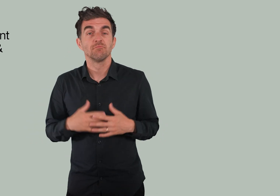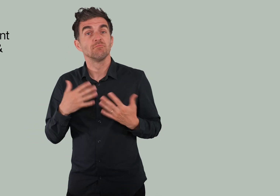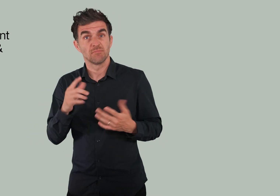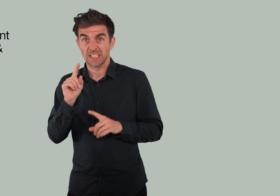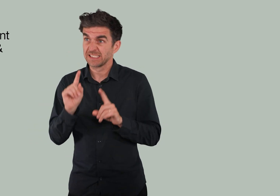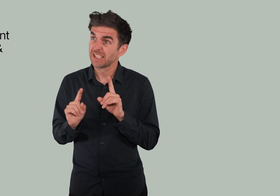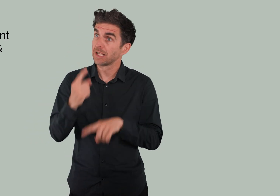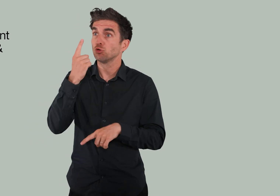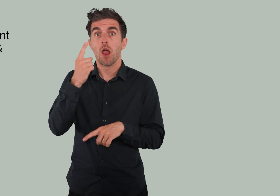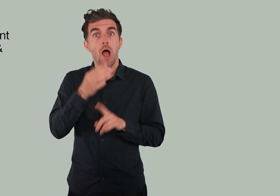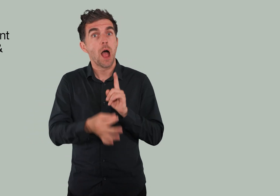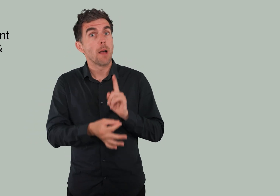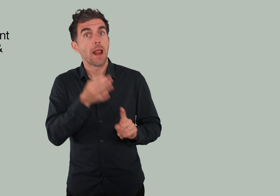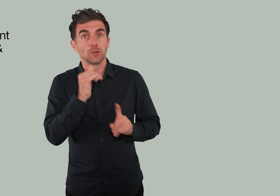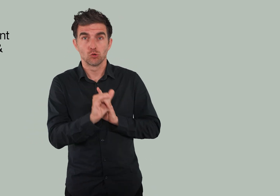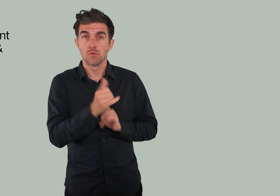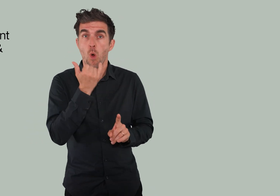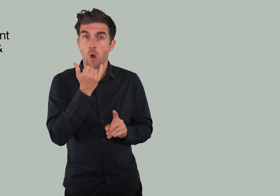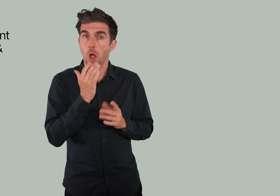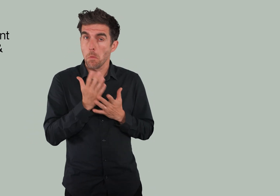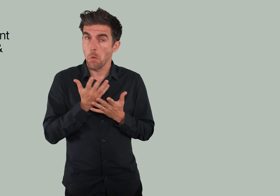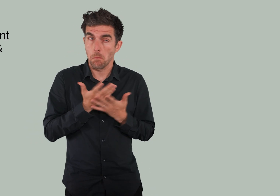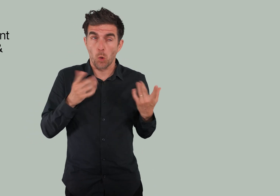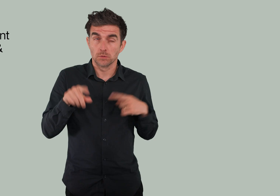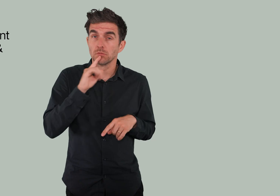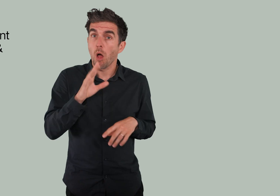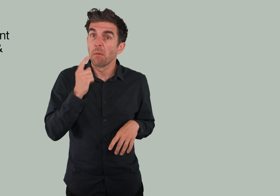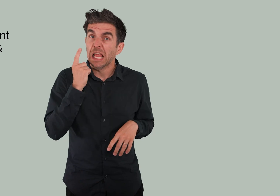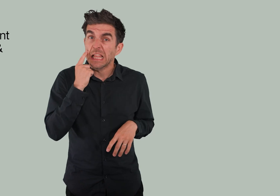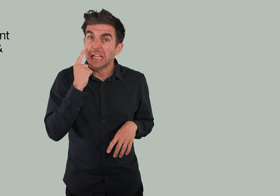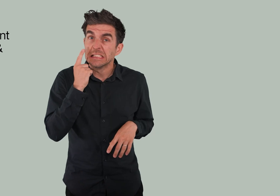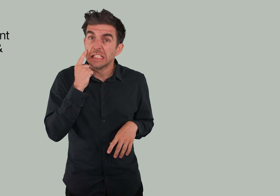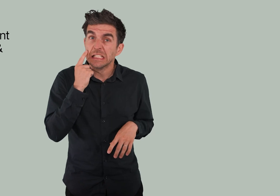6.25 Whilst the initial application call is generally considered to be “easy”